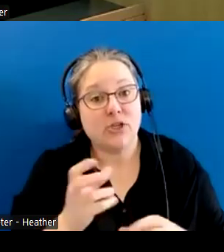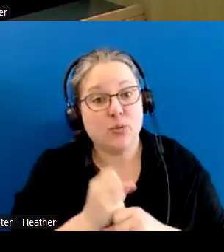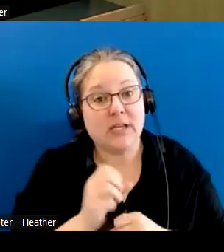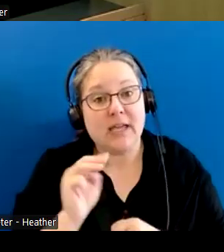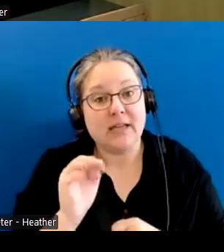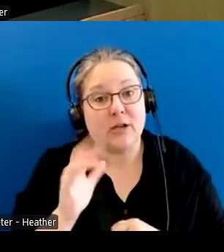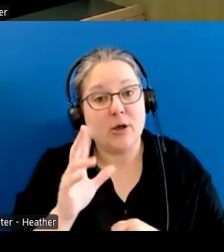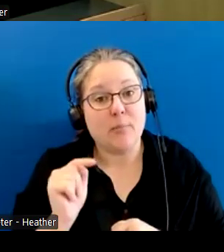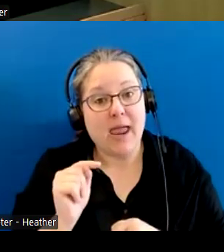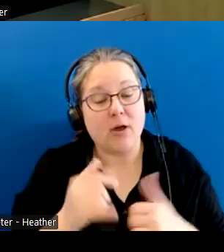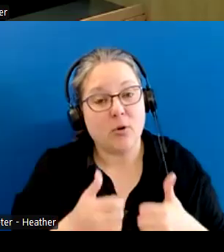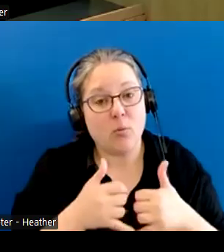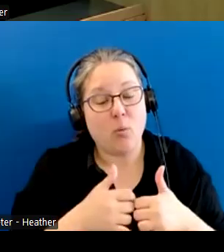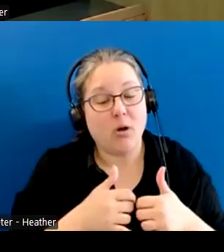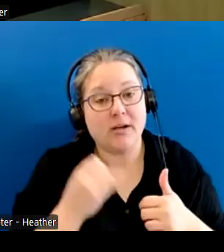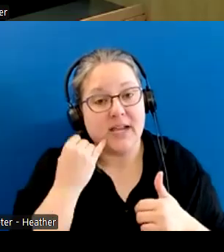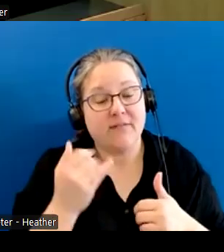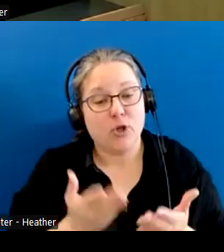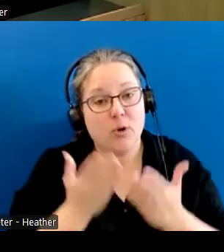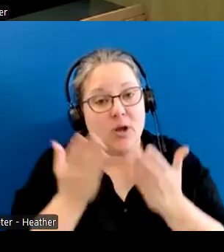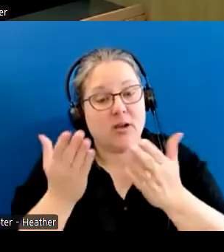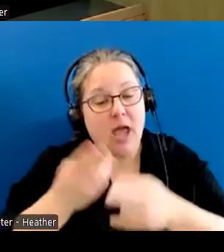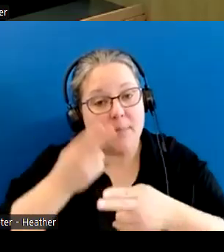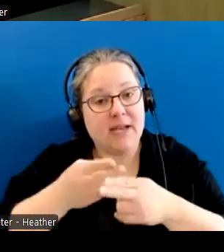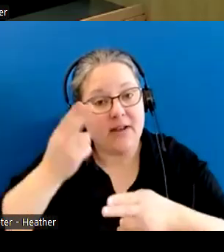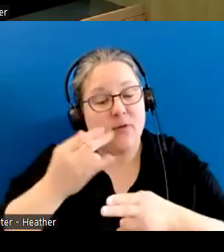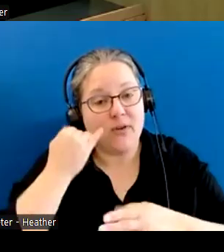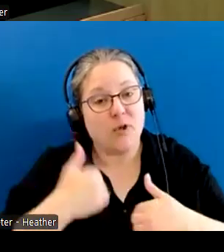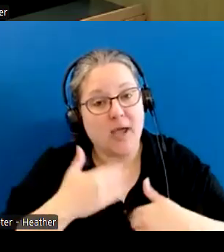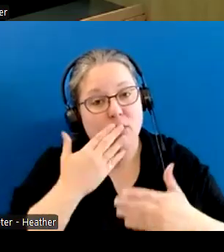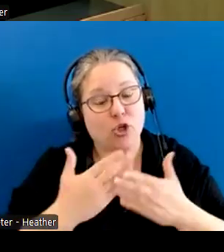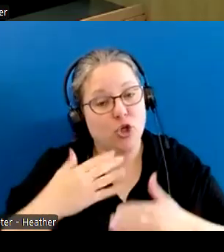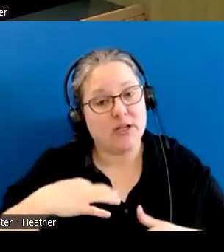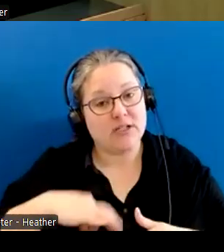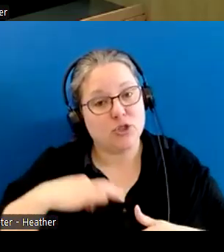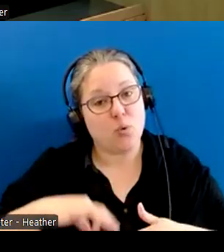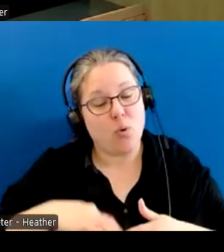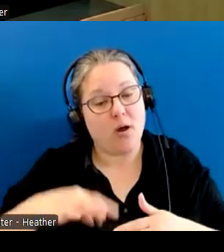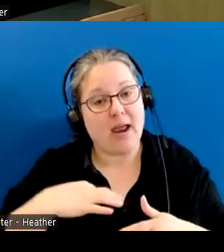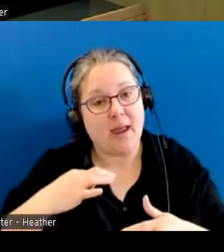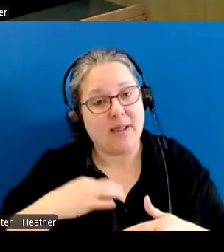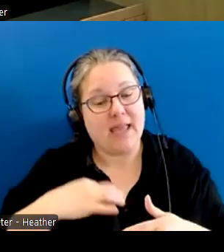you would get nominated for if you had a wellsc scored application that you know was novel and you